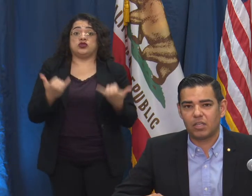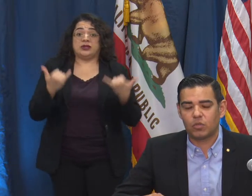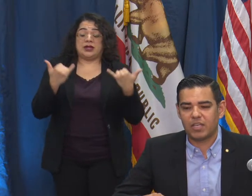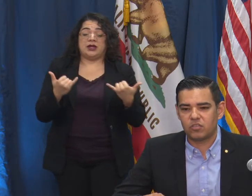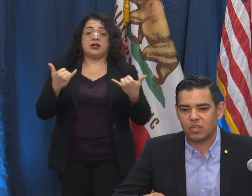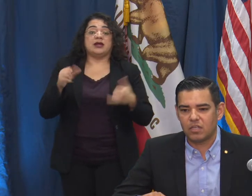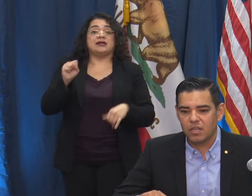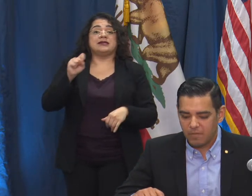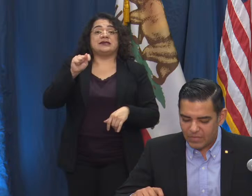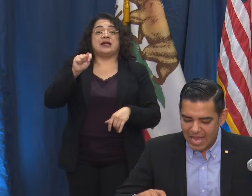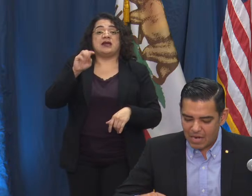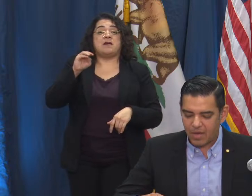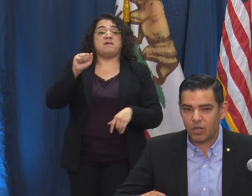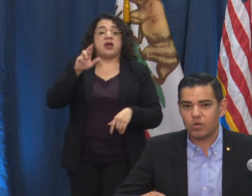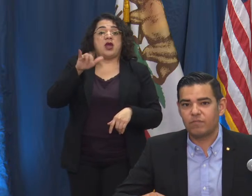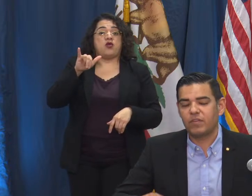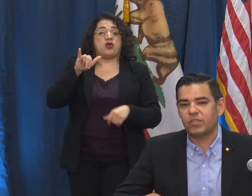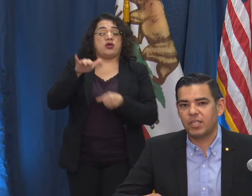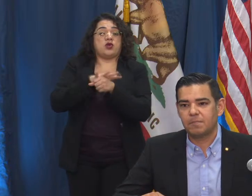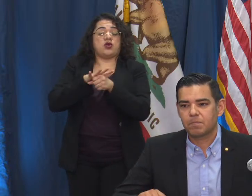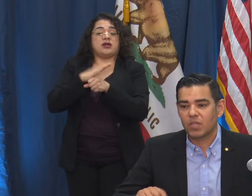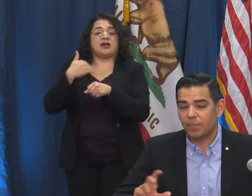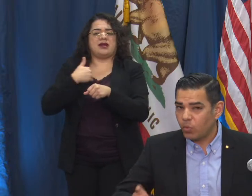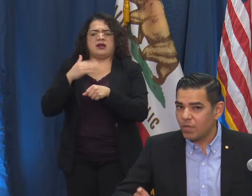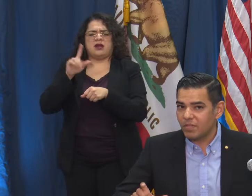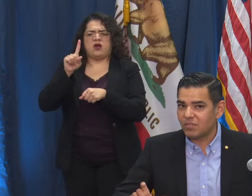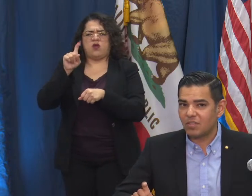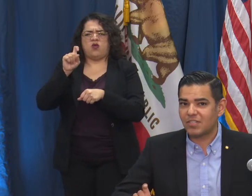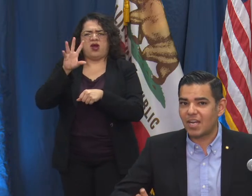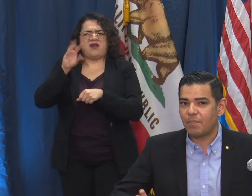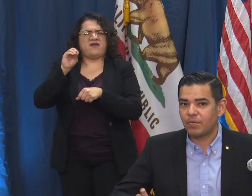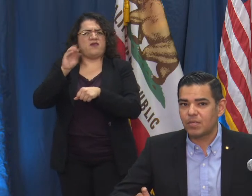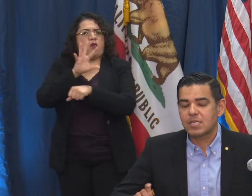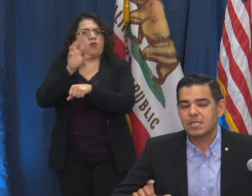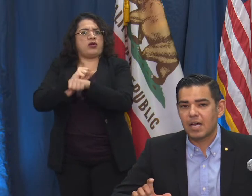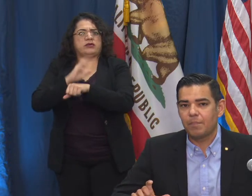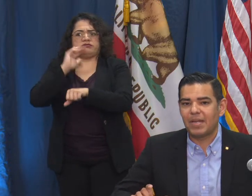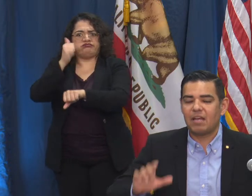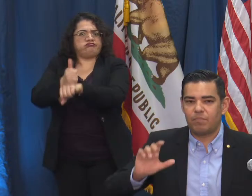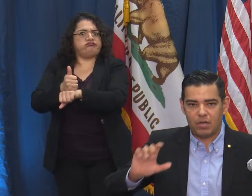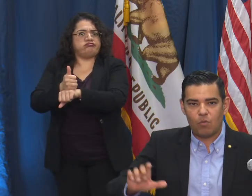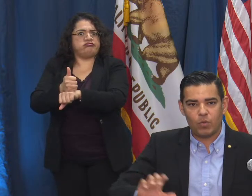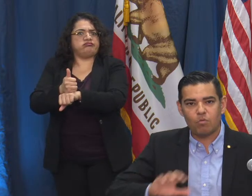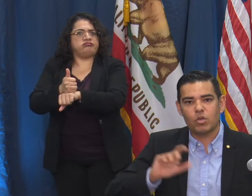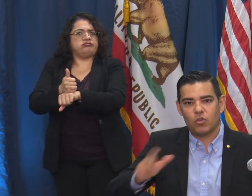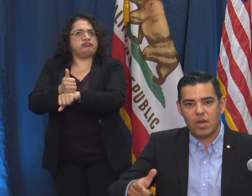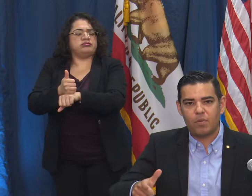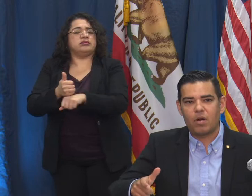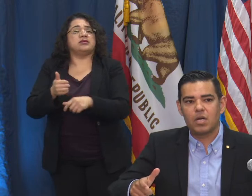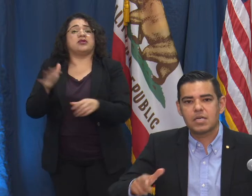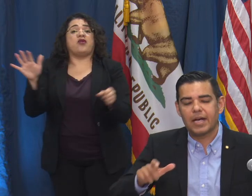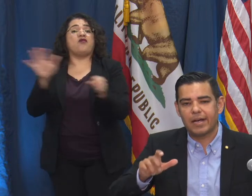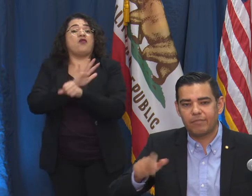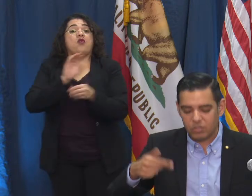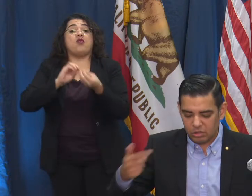location had about 150 appointments set up but we won't know the number until